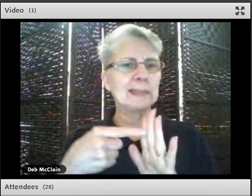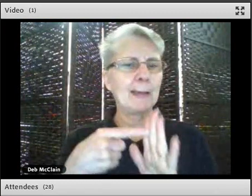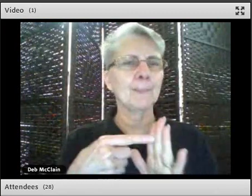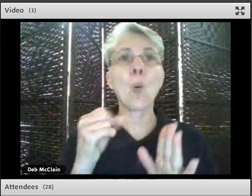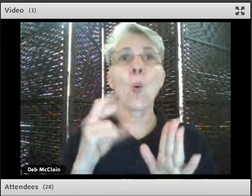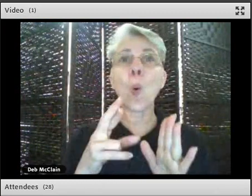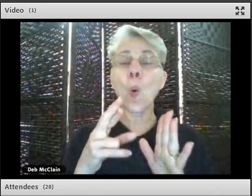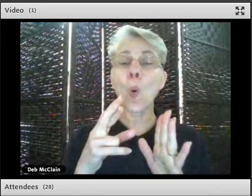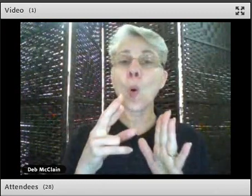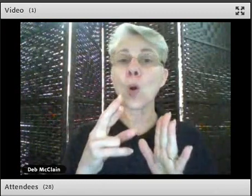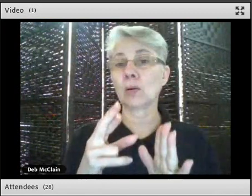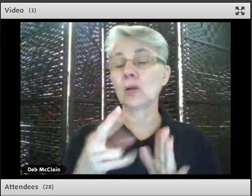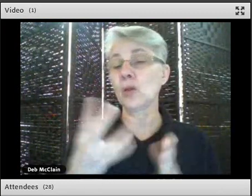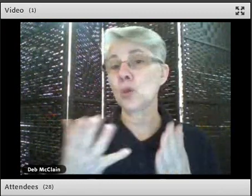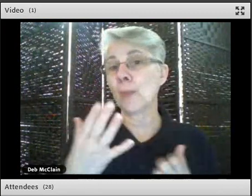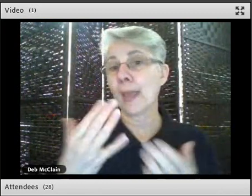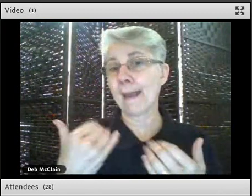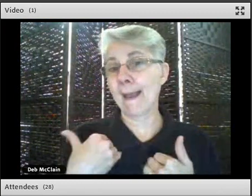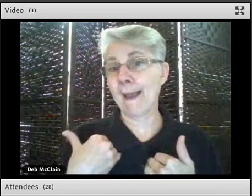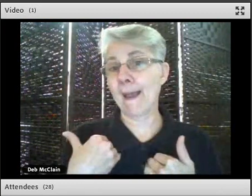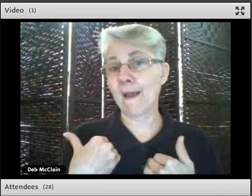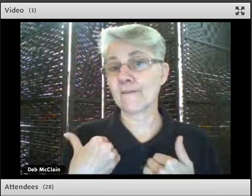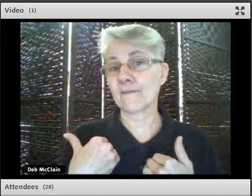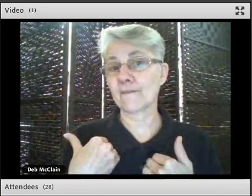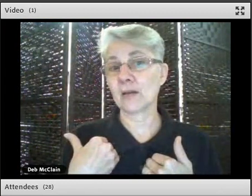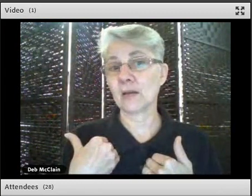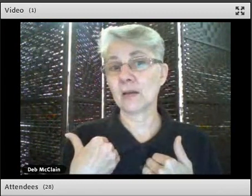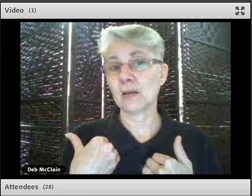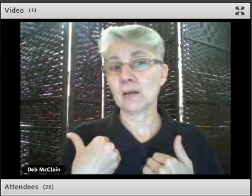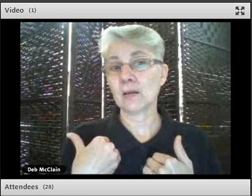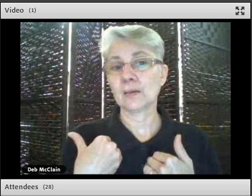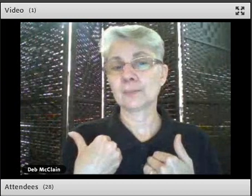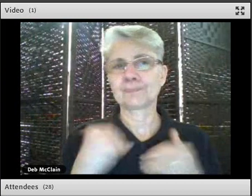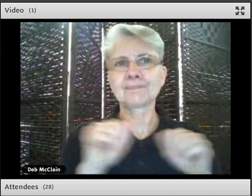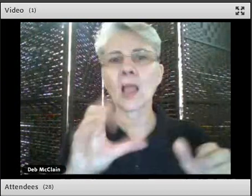such as famous speeches by presidents, for example.